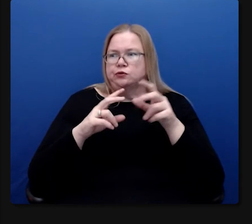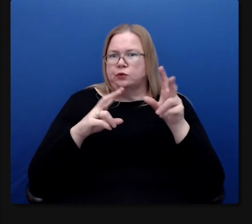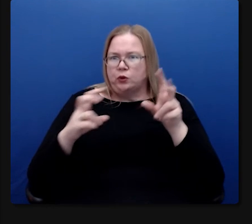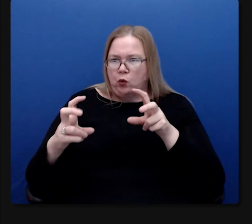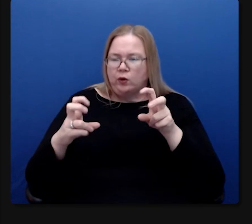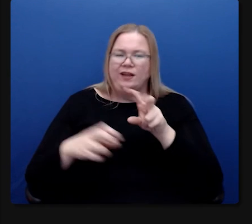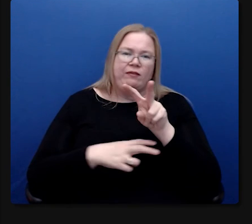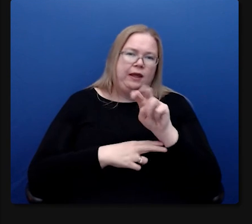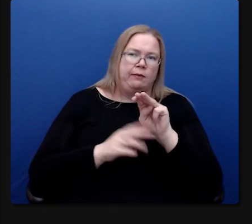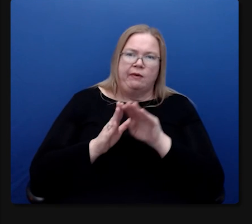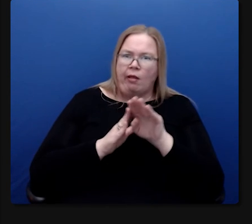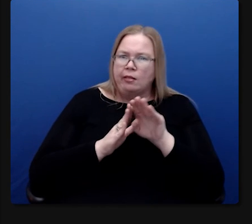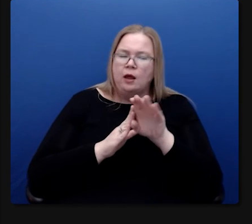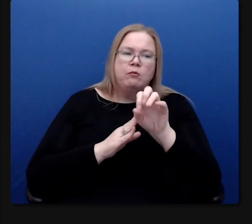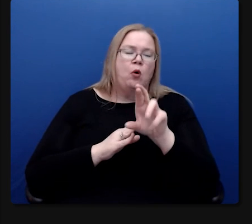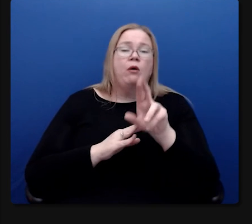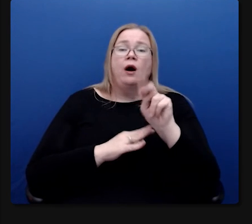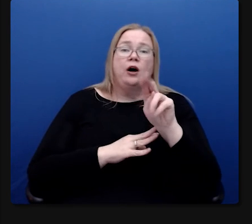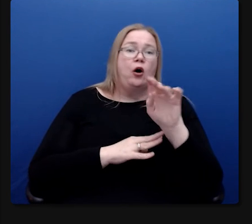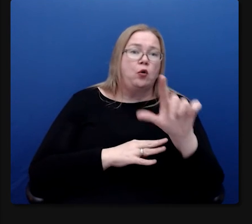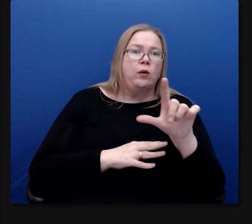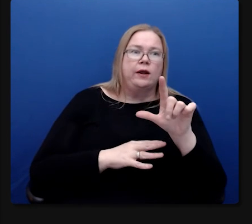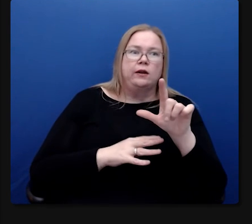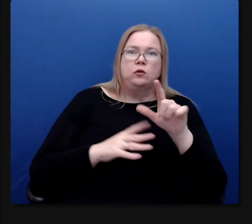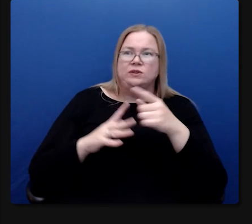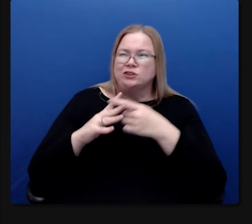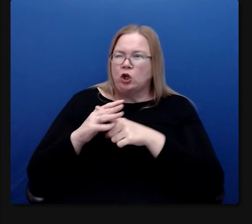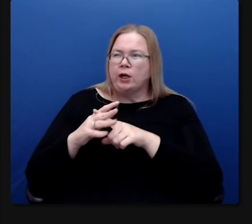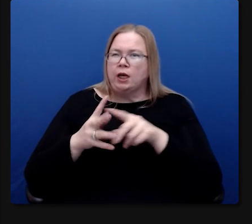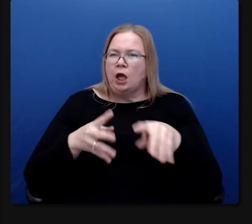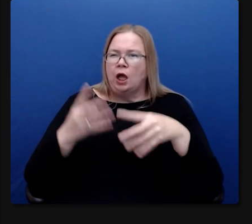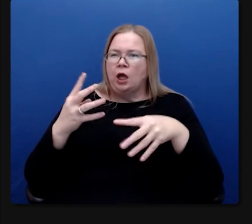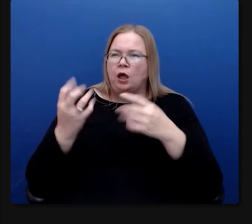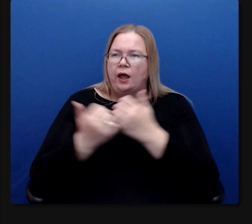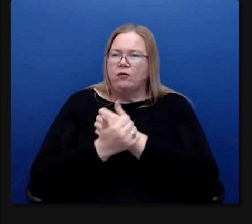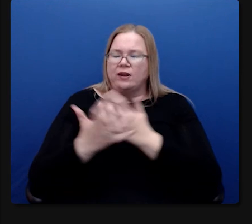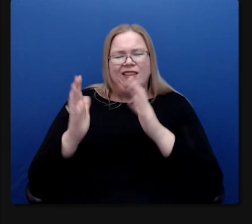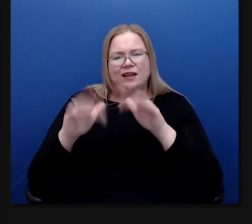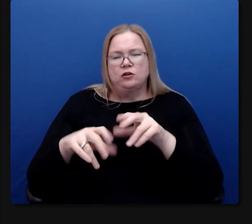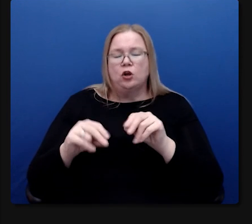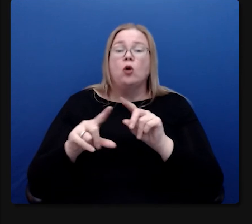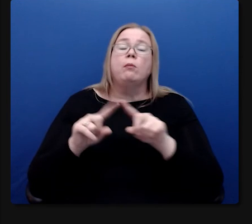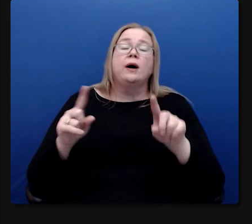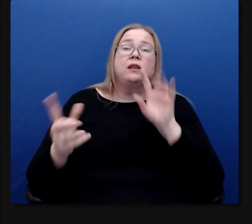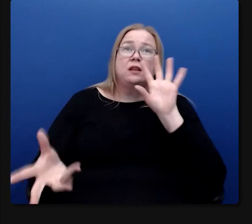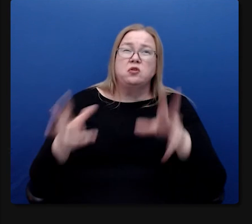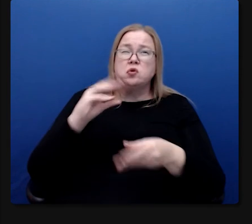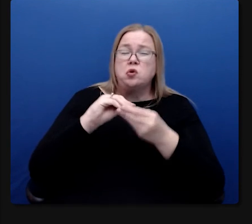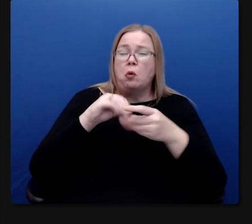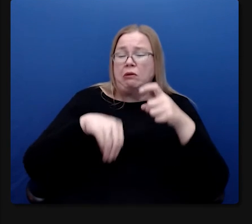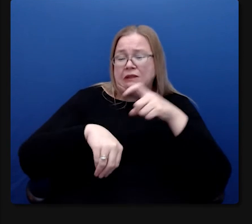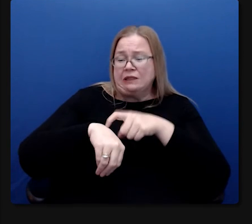when the VM was being created or when Unreal was initializing there, but the total clock time,